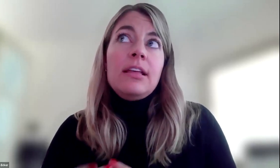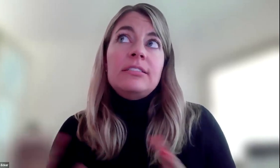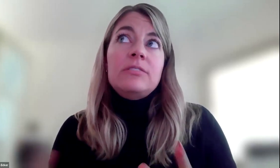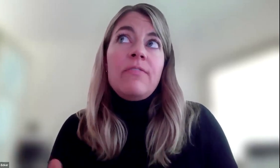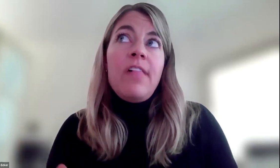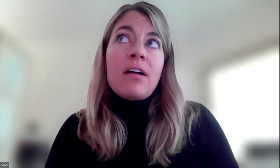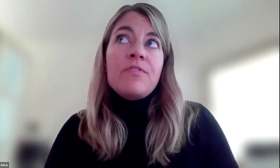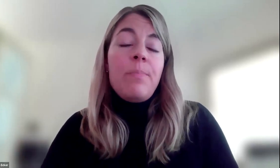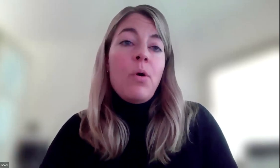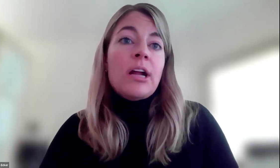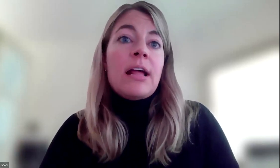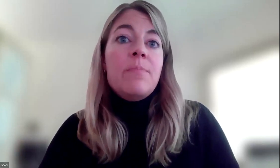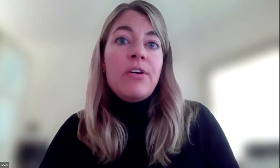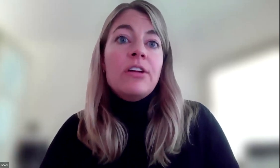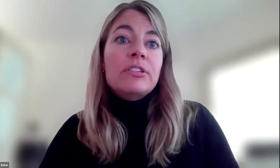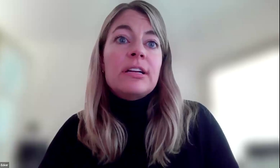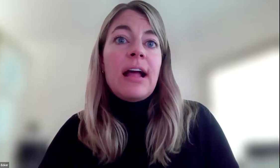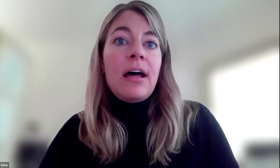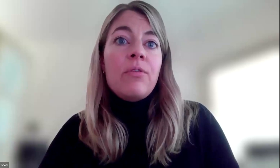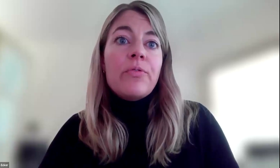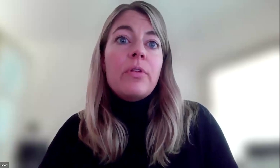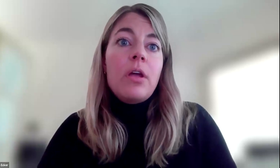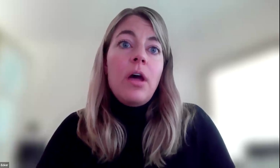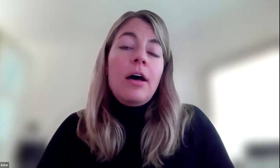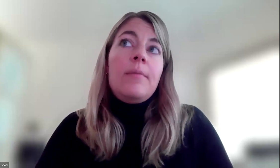of lack of support and barriers